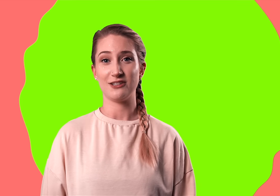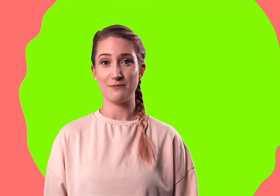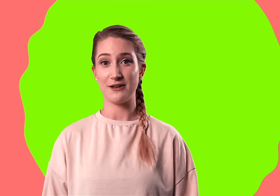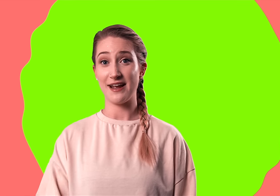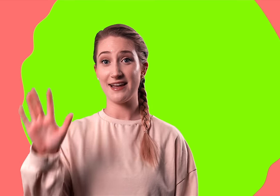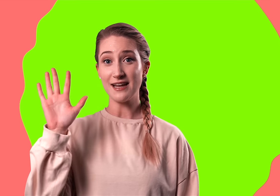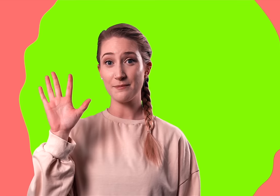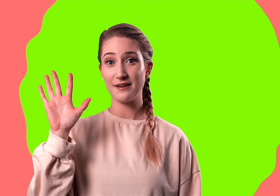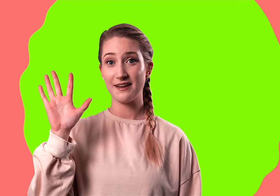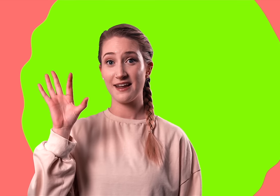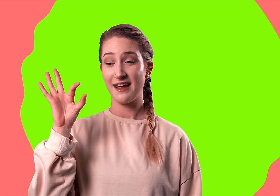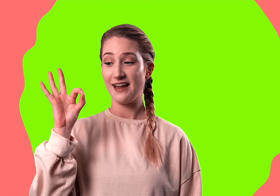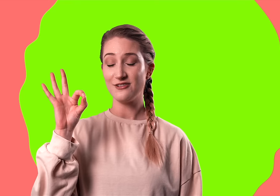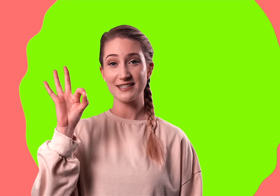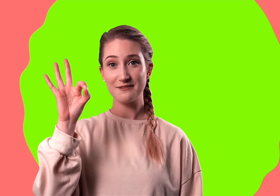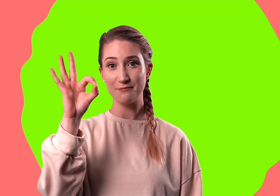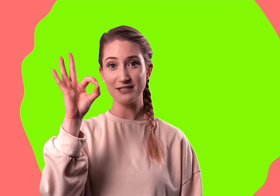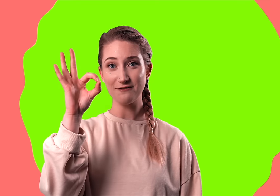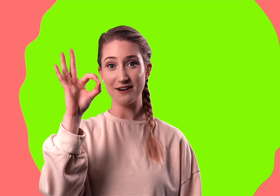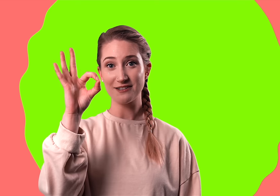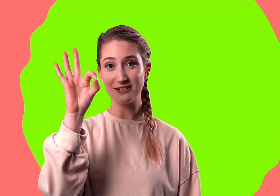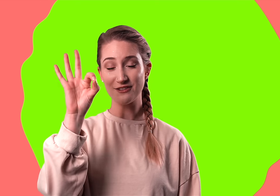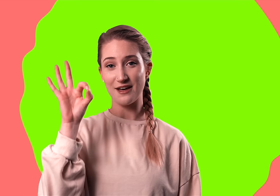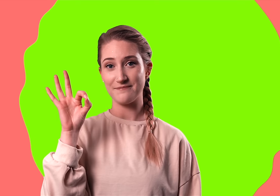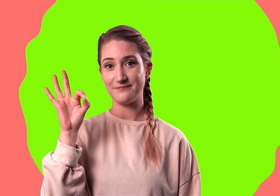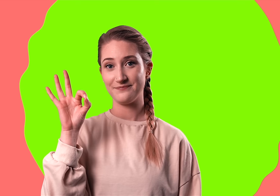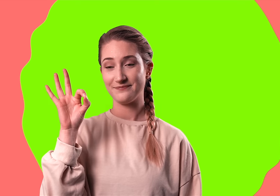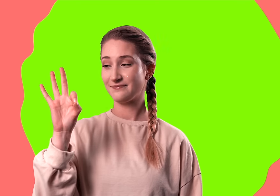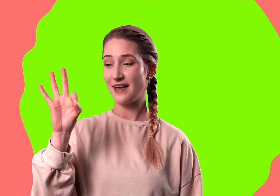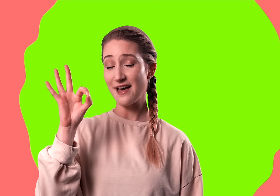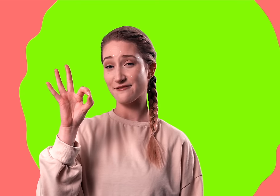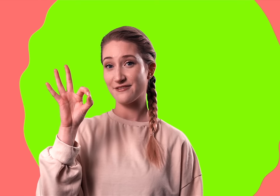So you put your hand up, and you just point your finger to your thumb. F.